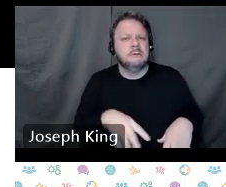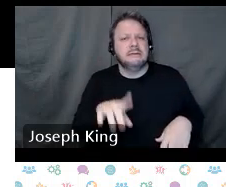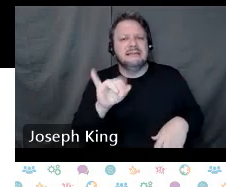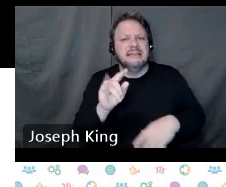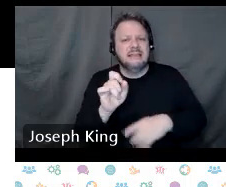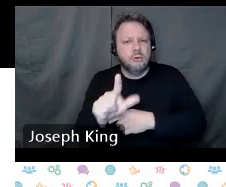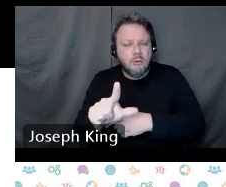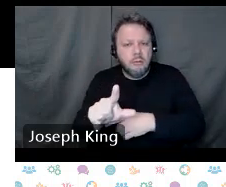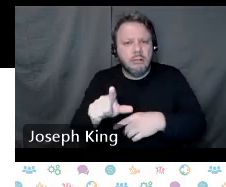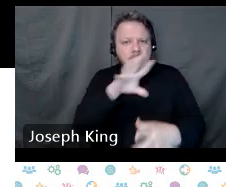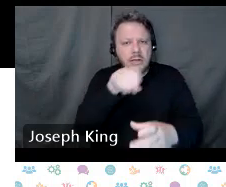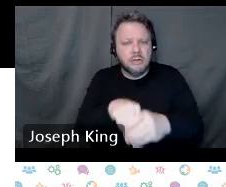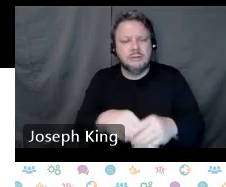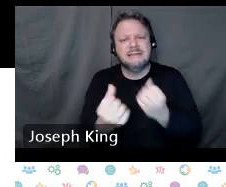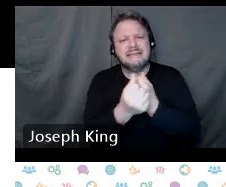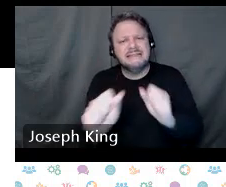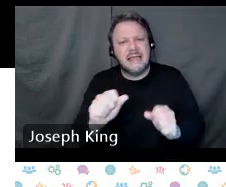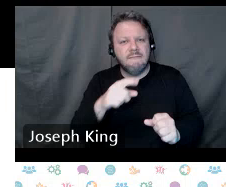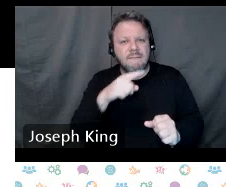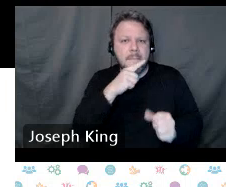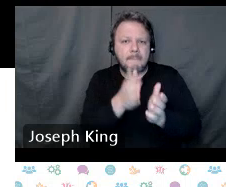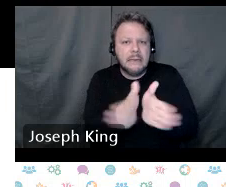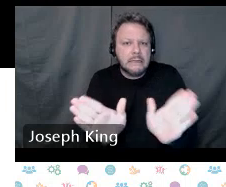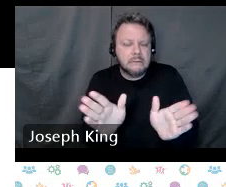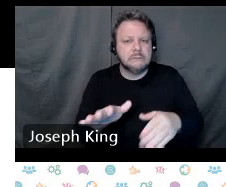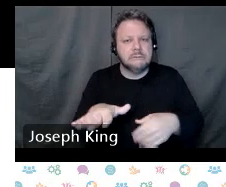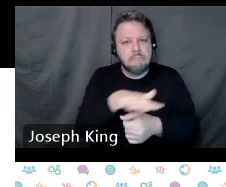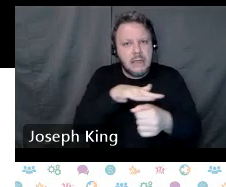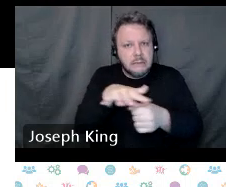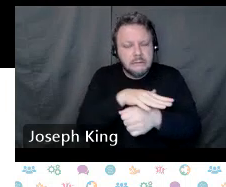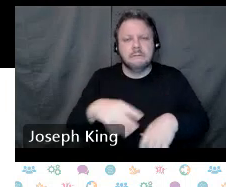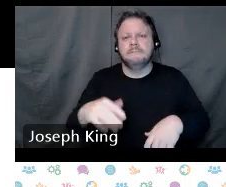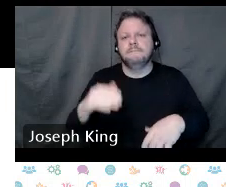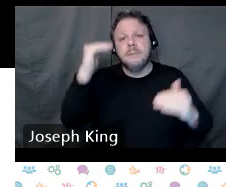digital inclusion, safe public spaces and adult protections.